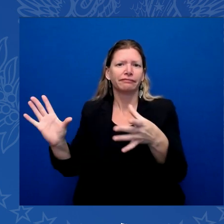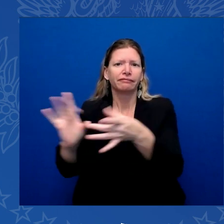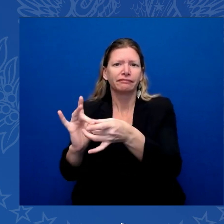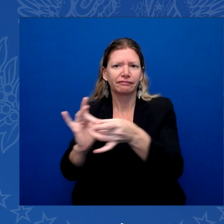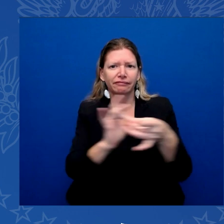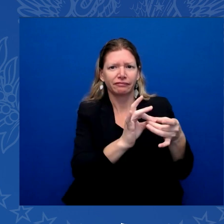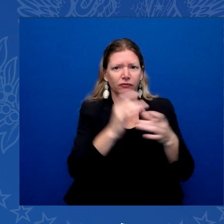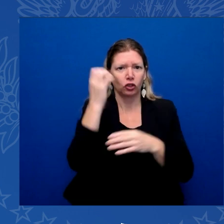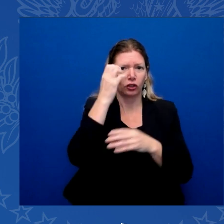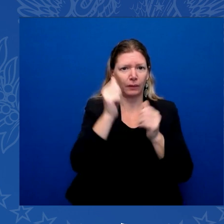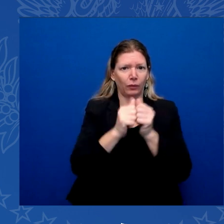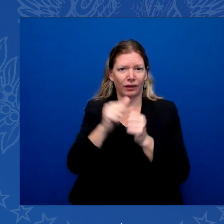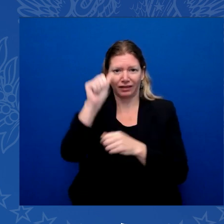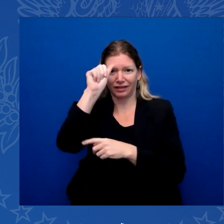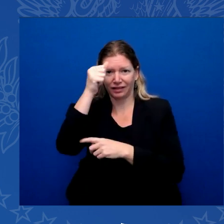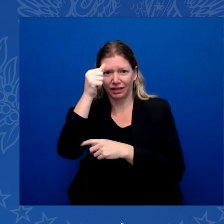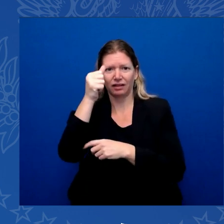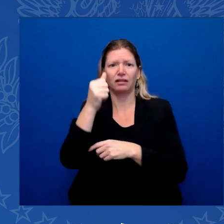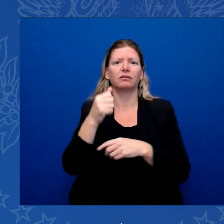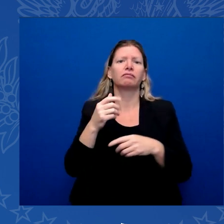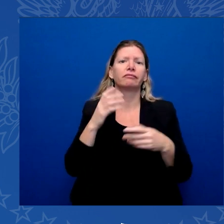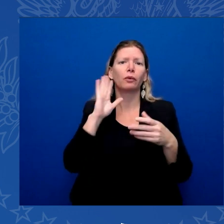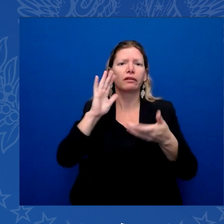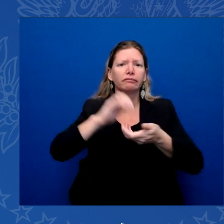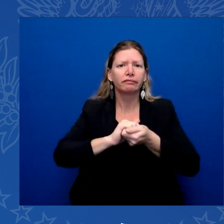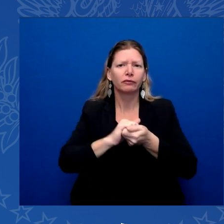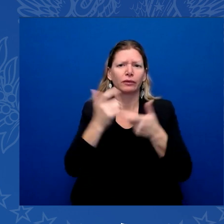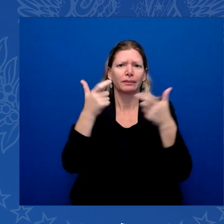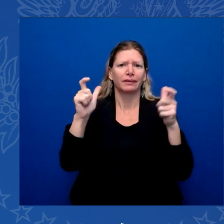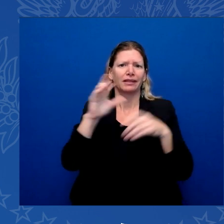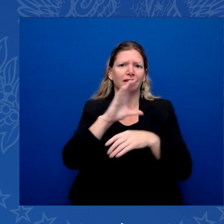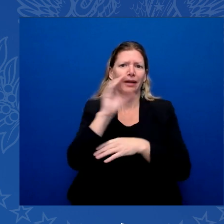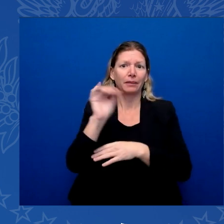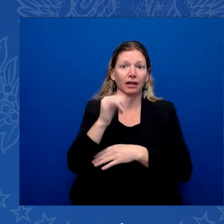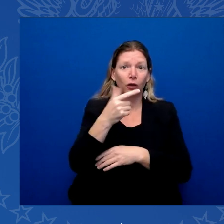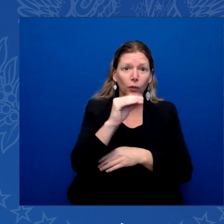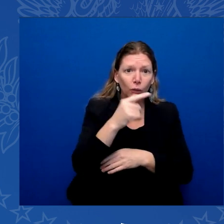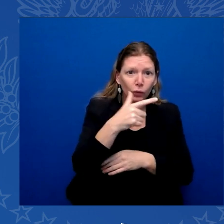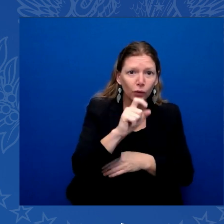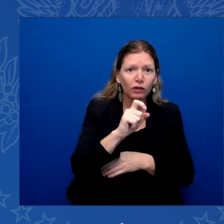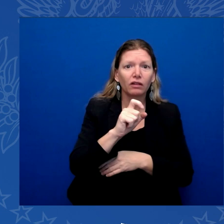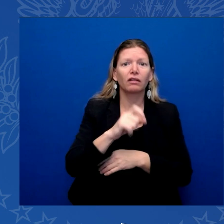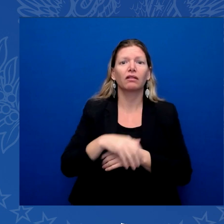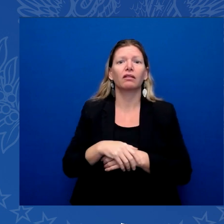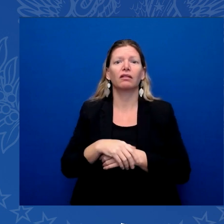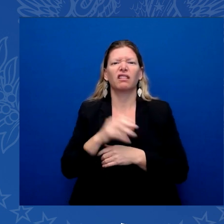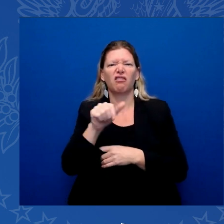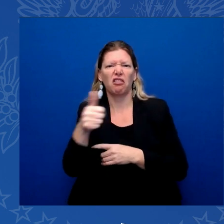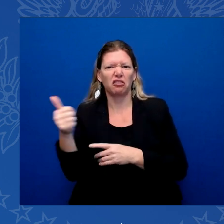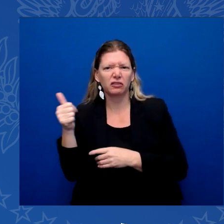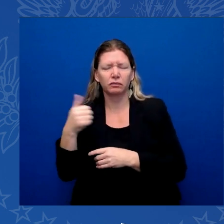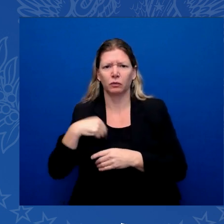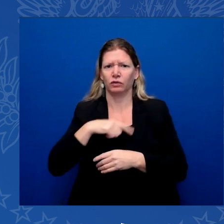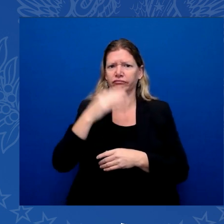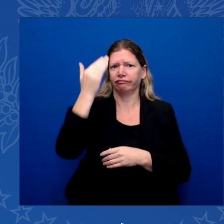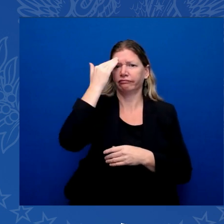However, we also are aware that there is still too much to be done to narrow the infrastructure gap